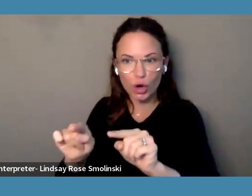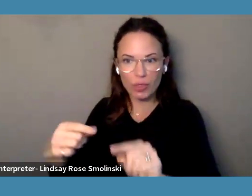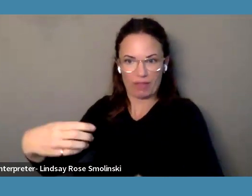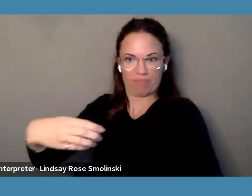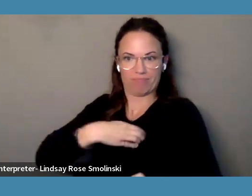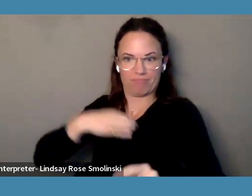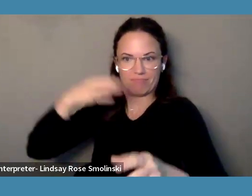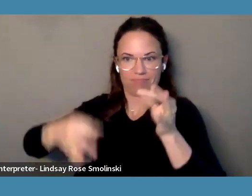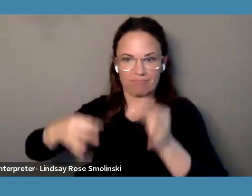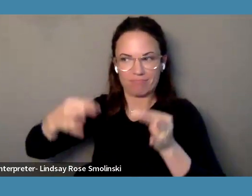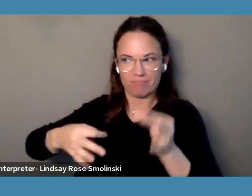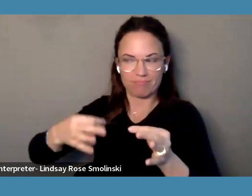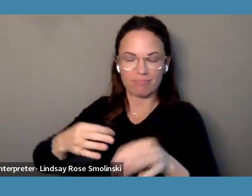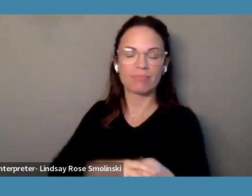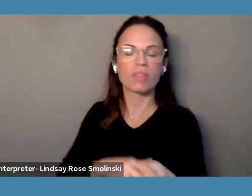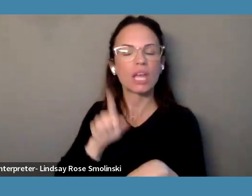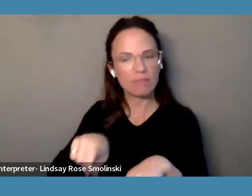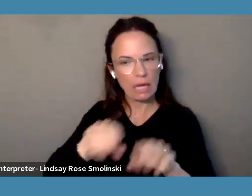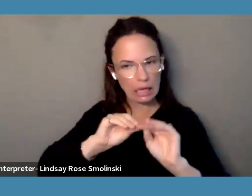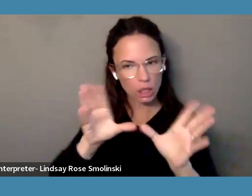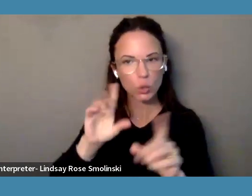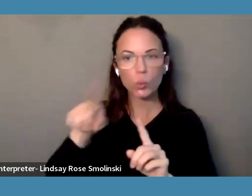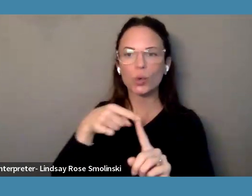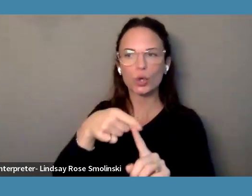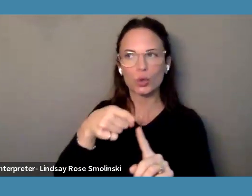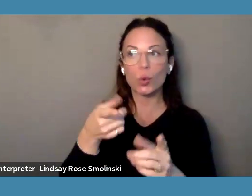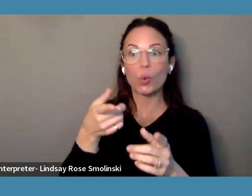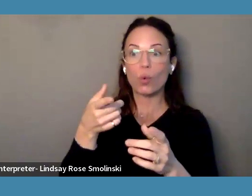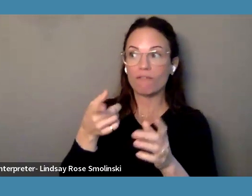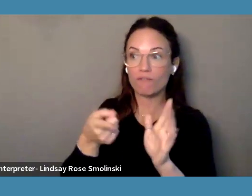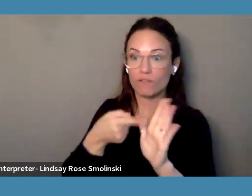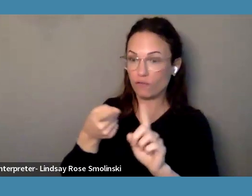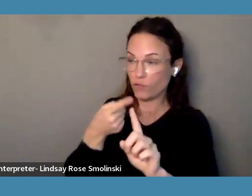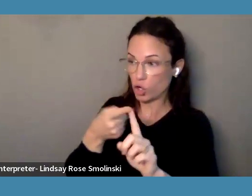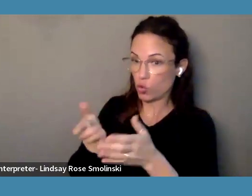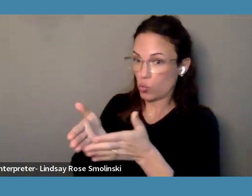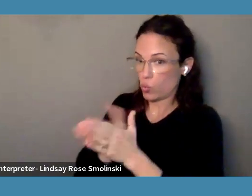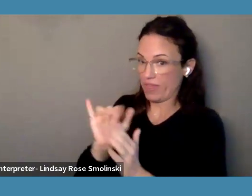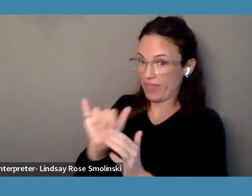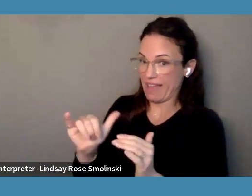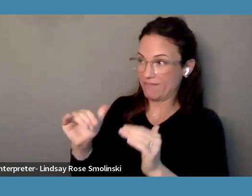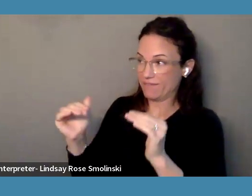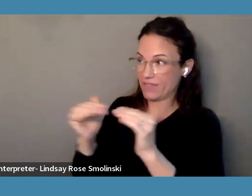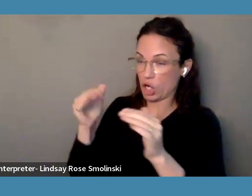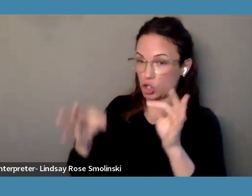But you do have to make it clear when you request the fair hearing that you are requesting the services to continue